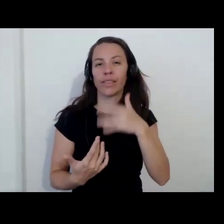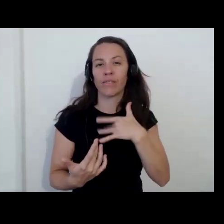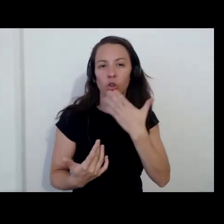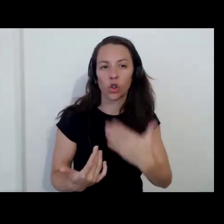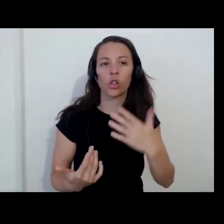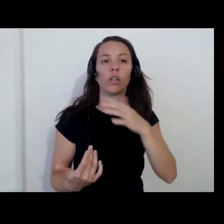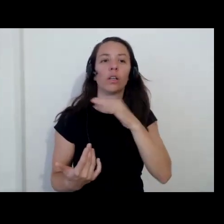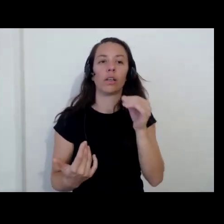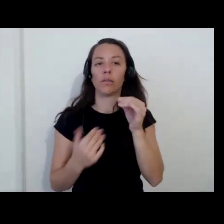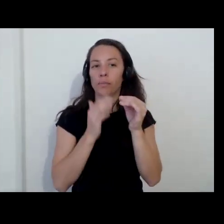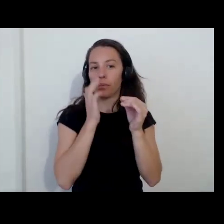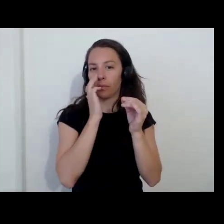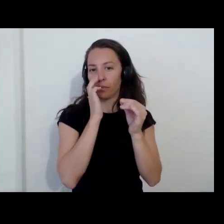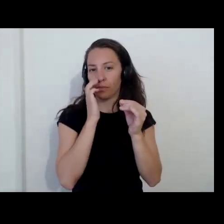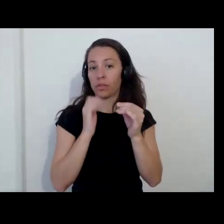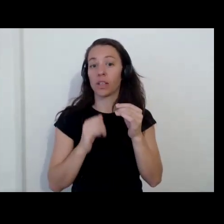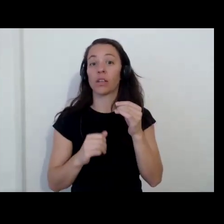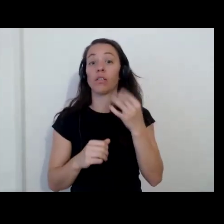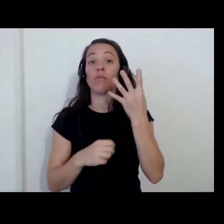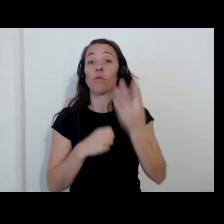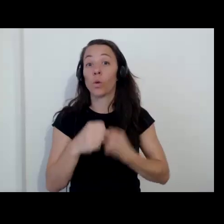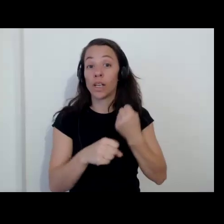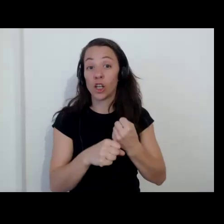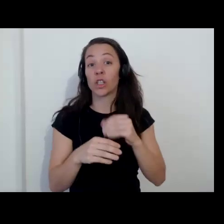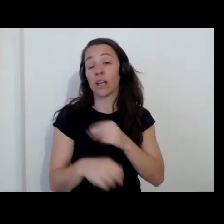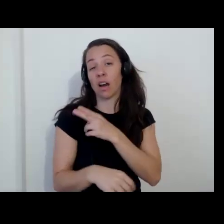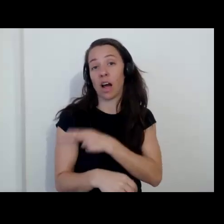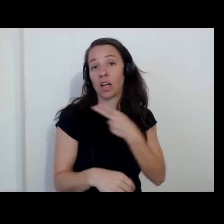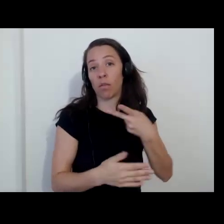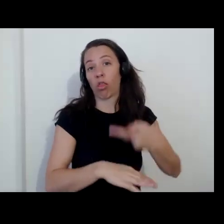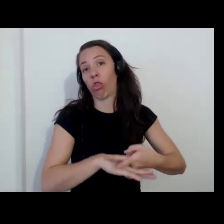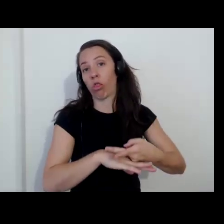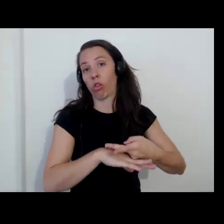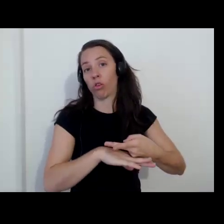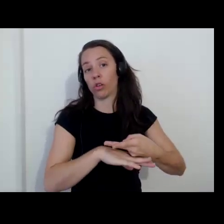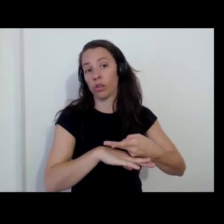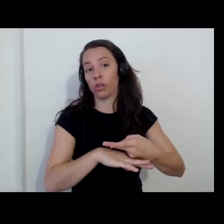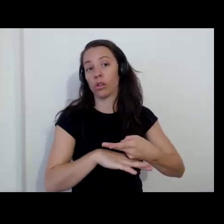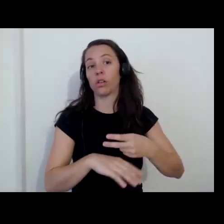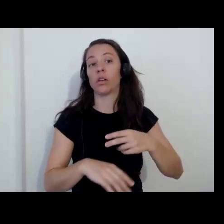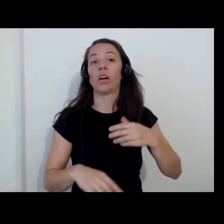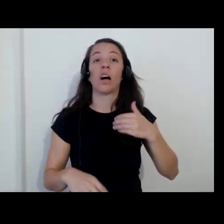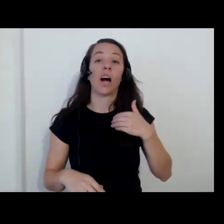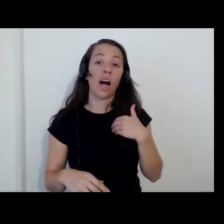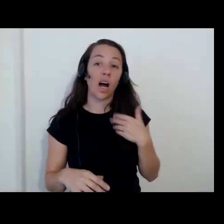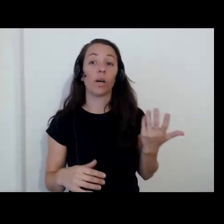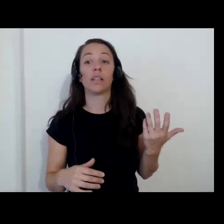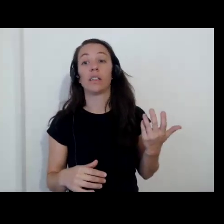I was misdiagnosed, undiagnosed. I went through many years of a lot of medical malpractice.